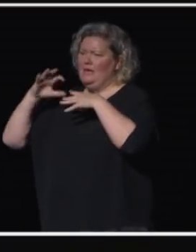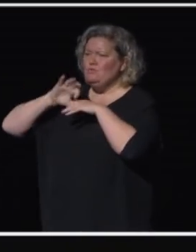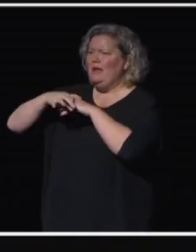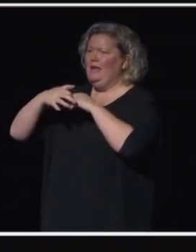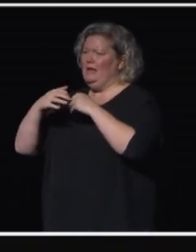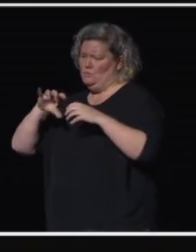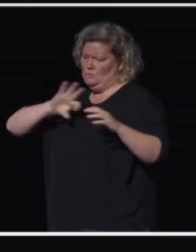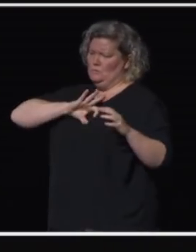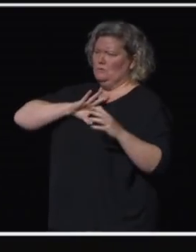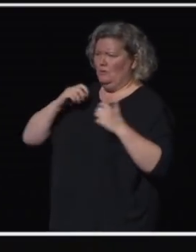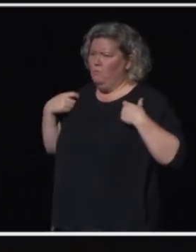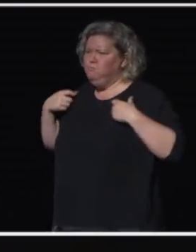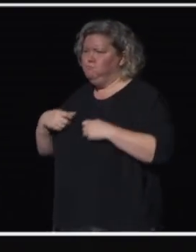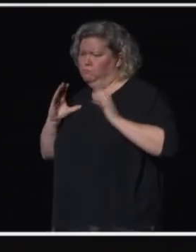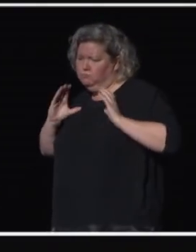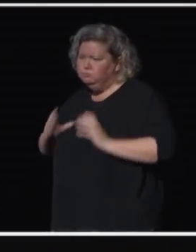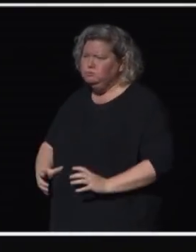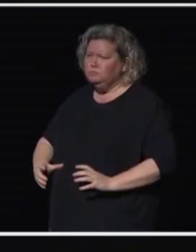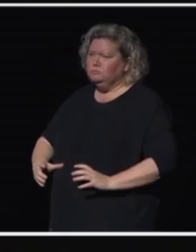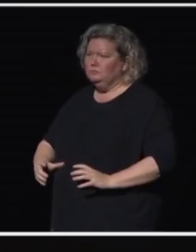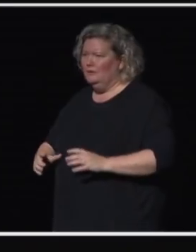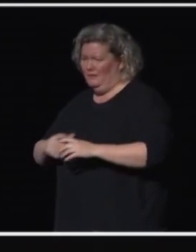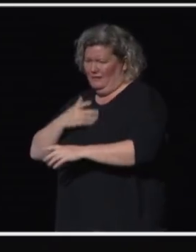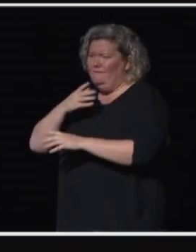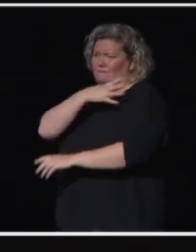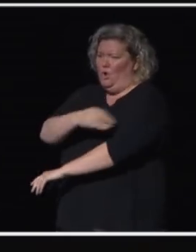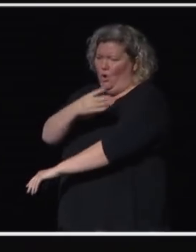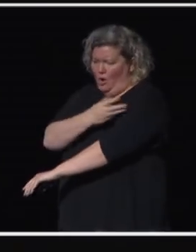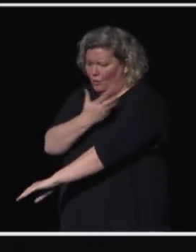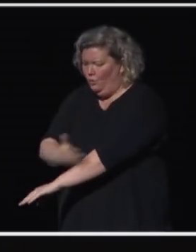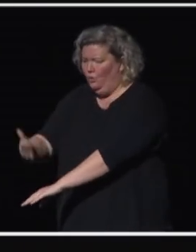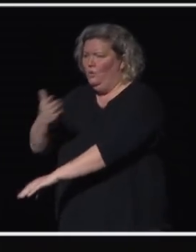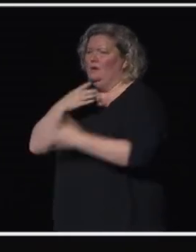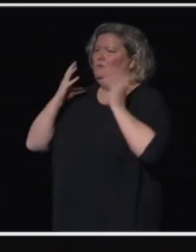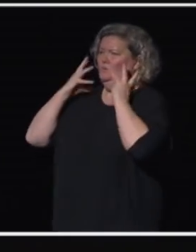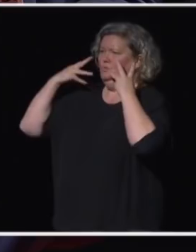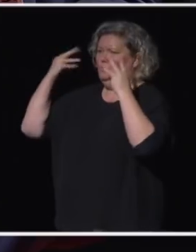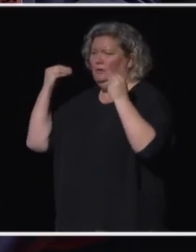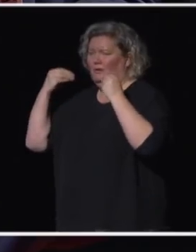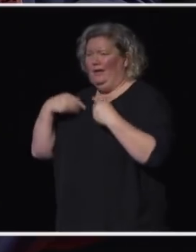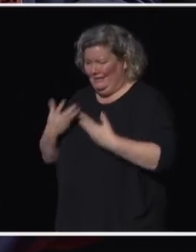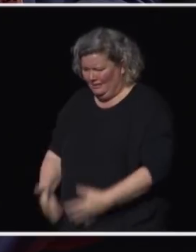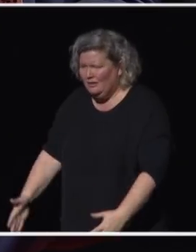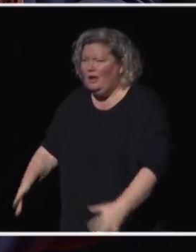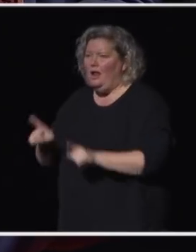their big, puffy coats, and full-length, fur-collared leathers which was their armour against the world.